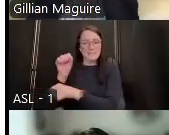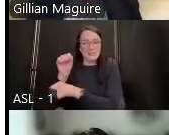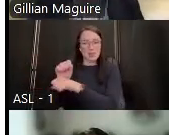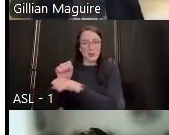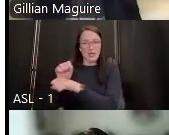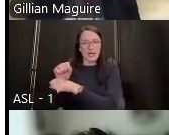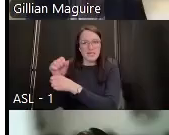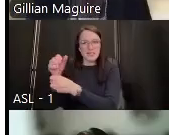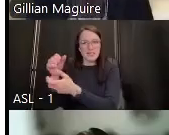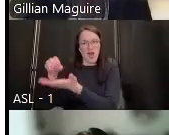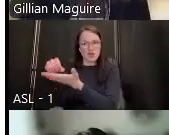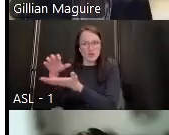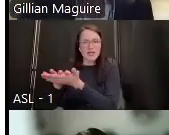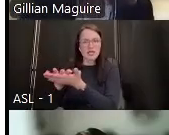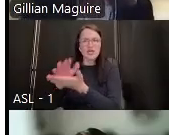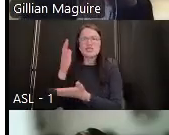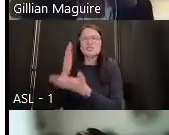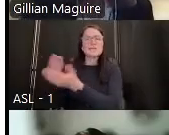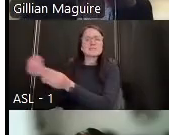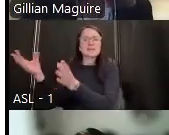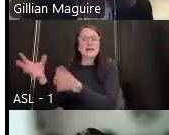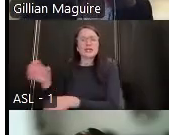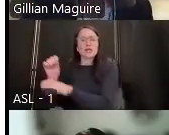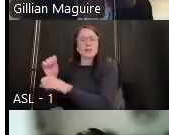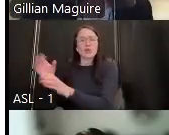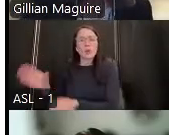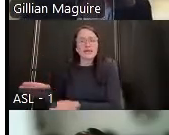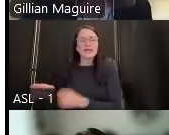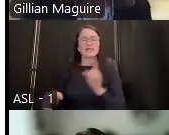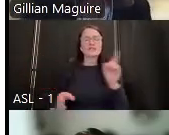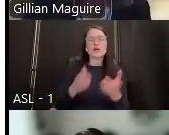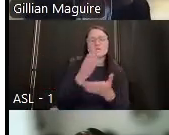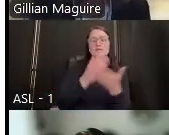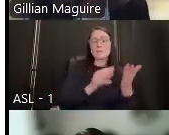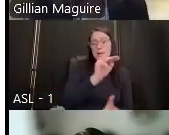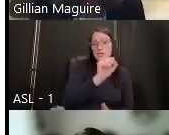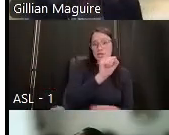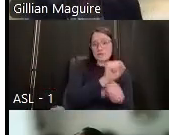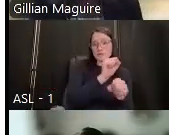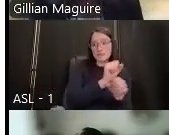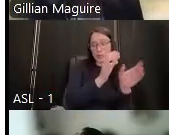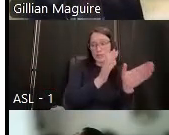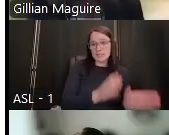percent that are supplier employees like CBRE uh, as a disability services provider. Uh,